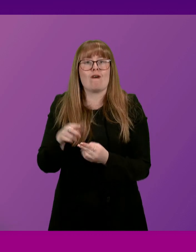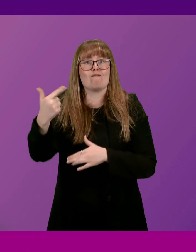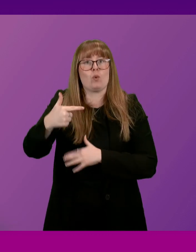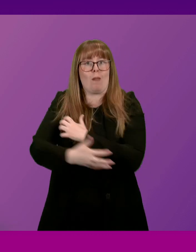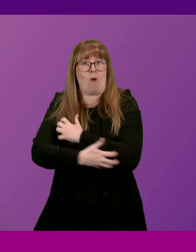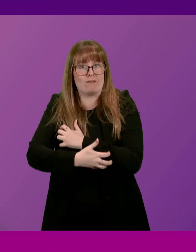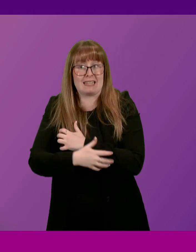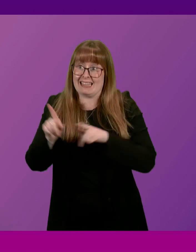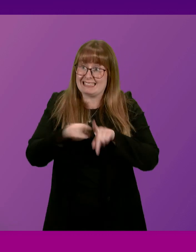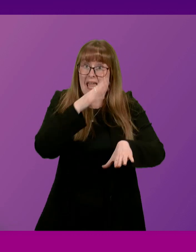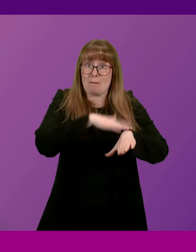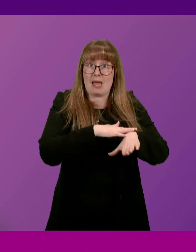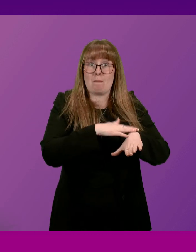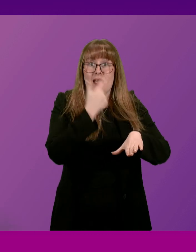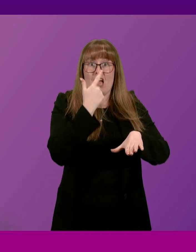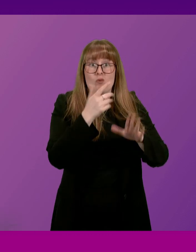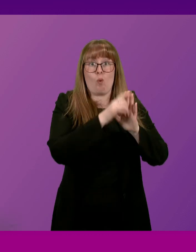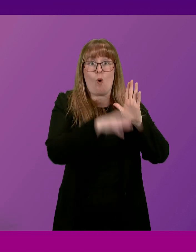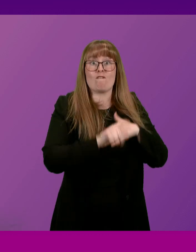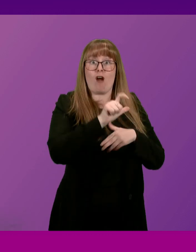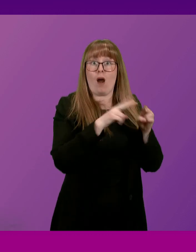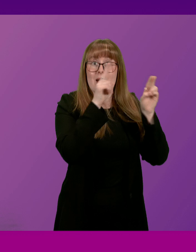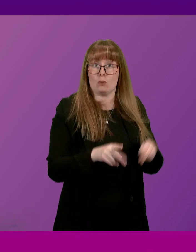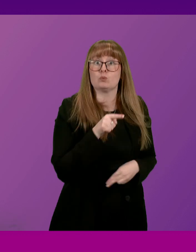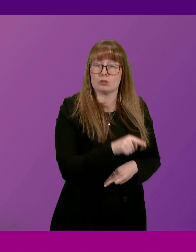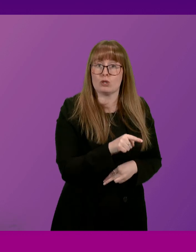same time as they decarbonise houses. That is the commitment that the Acting Cabinet